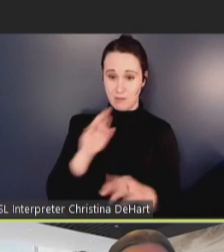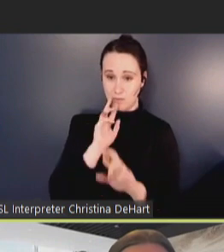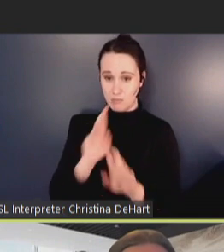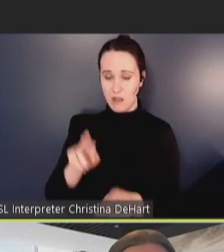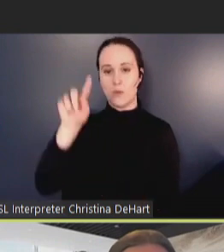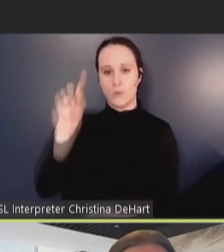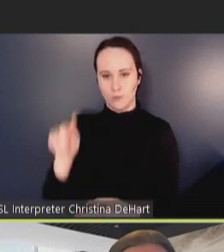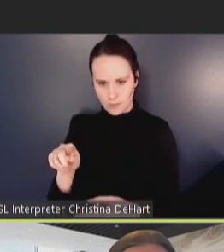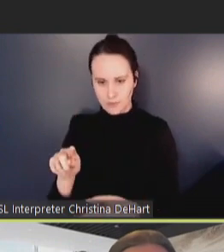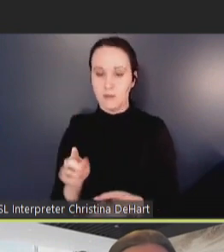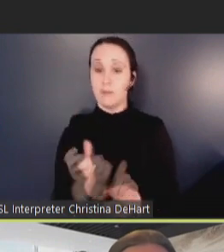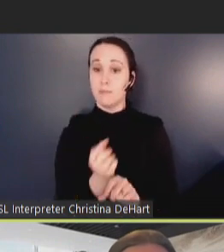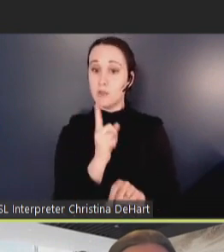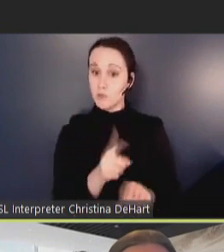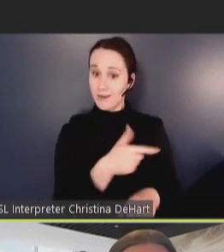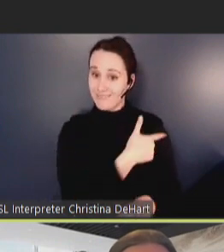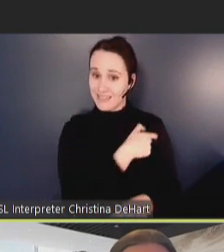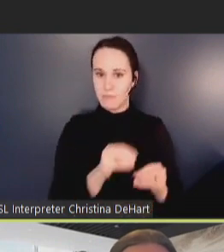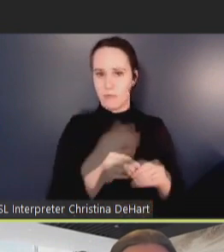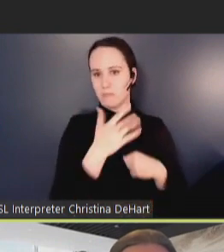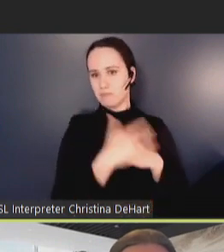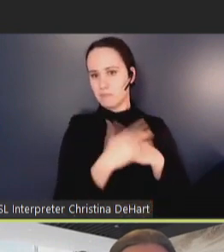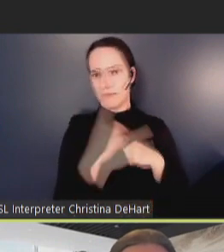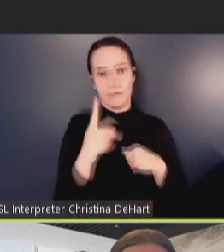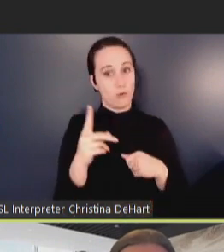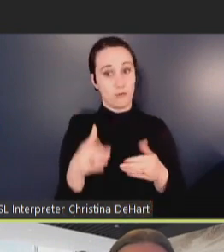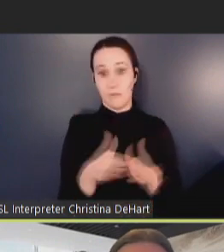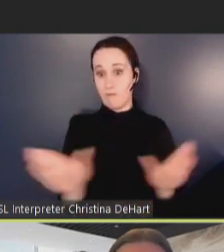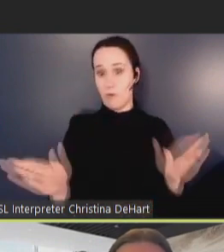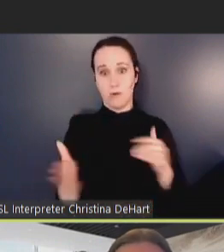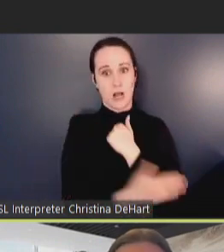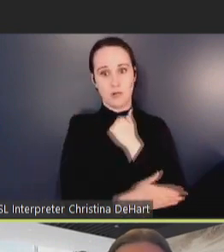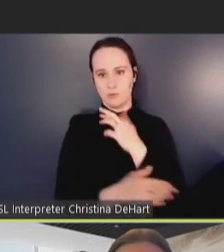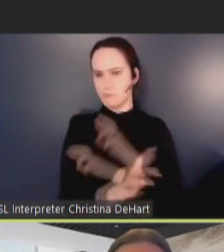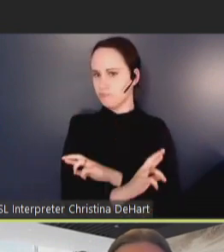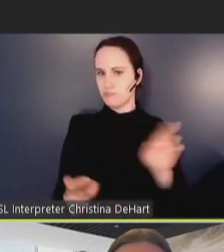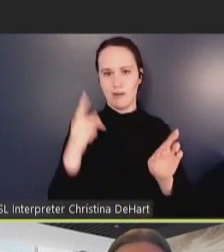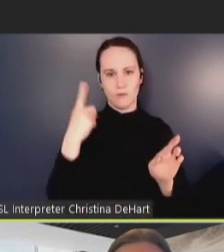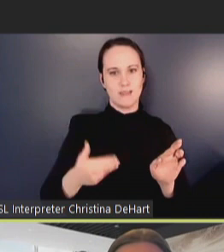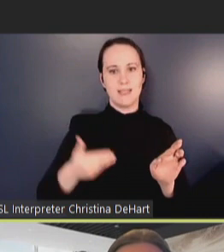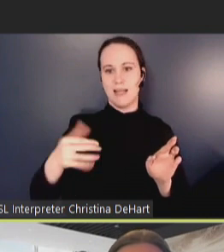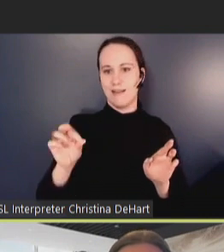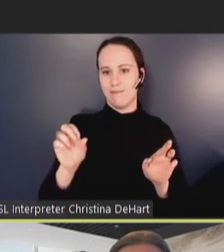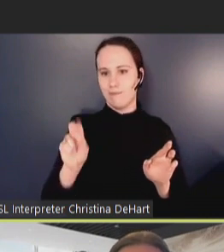accessibility to ensure the nation is prepared to respond to the next influenza pandemic.